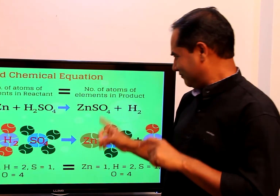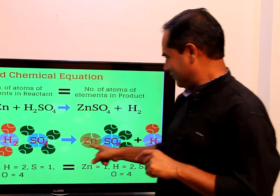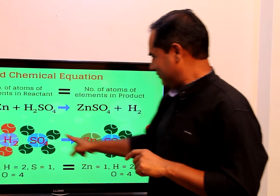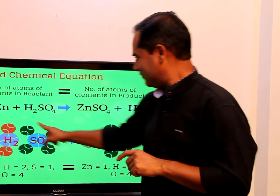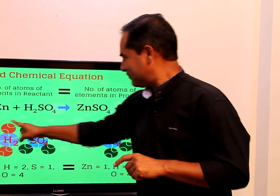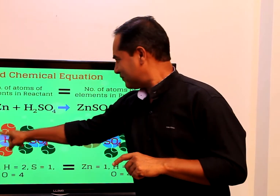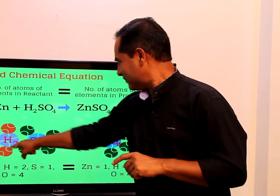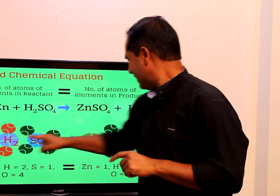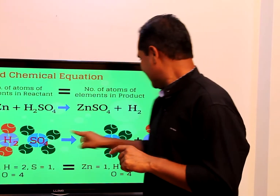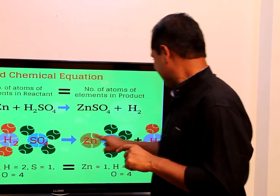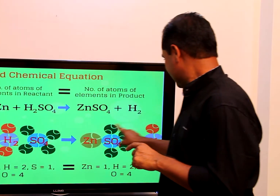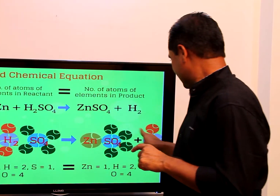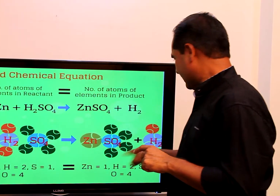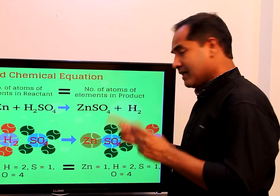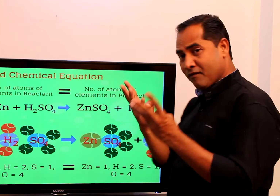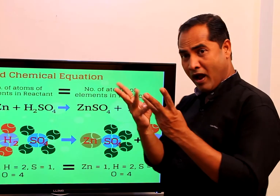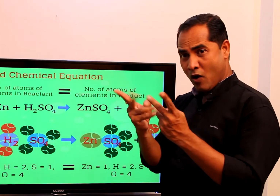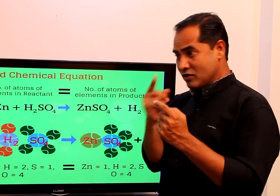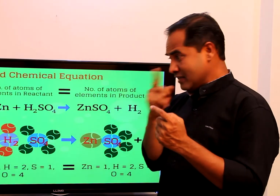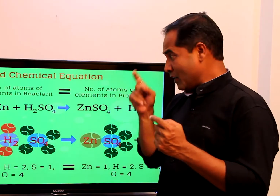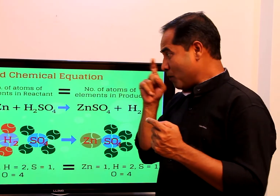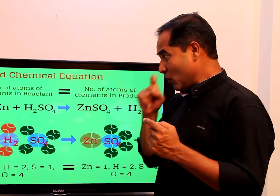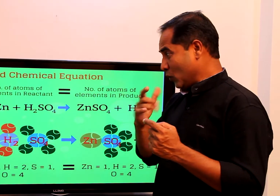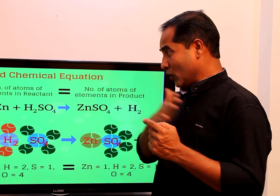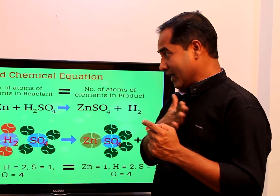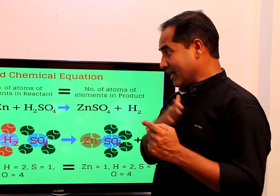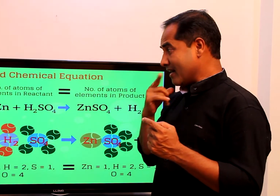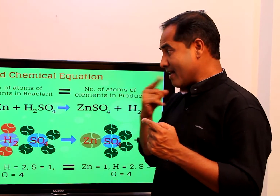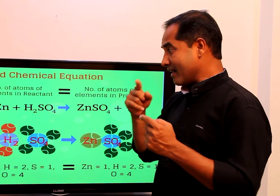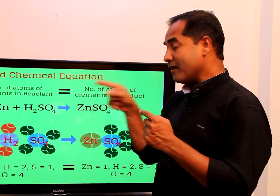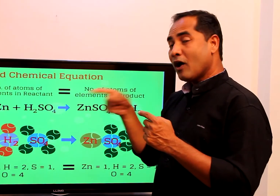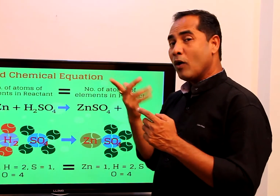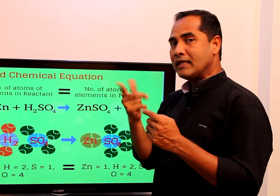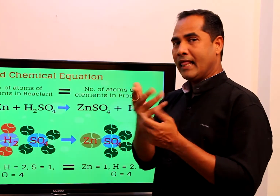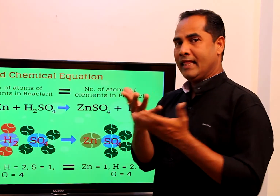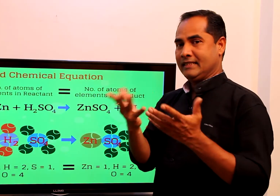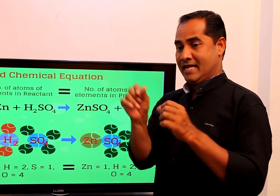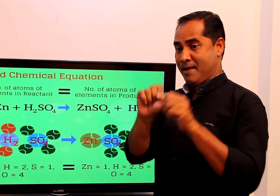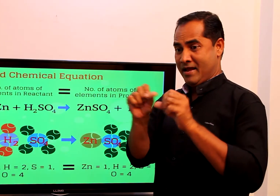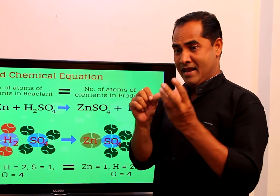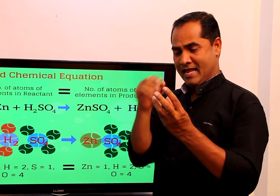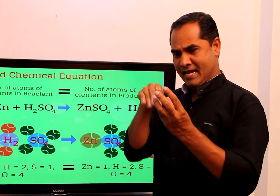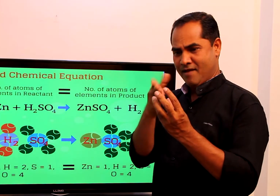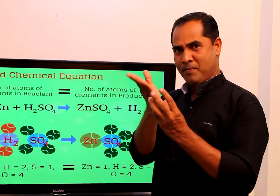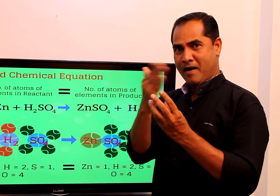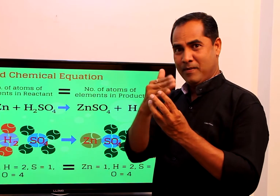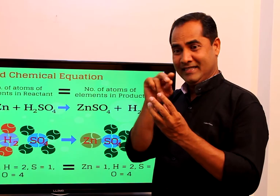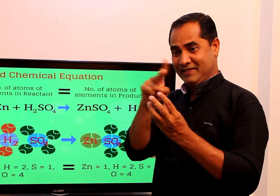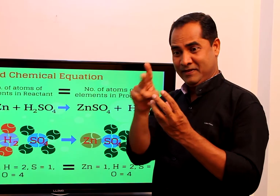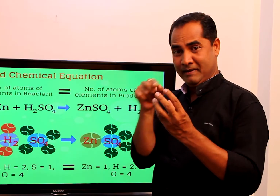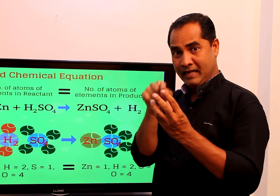You can see in this picture, which explains it. How many molecules on the